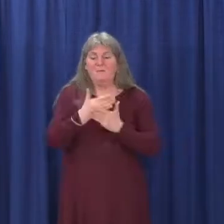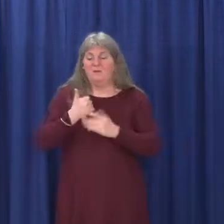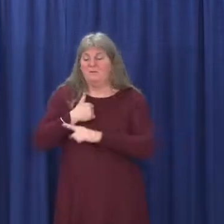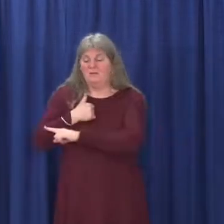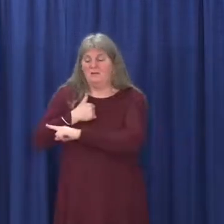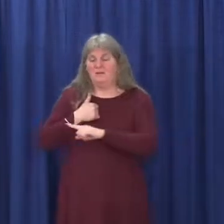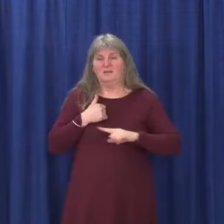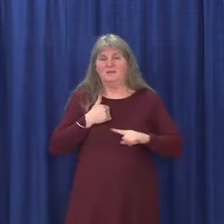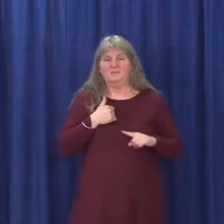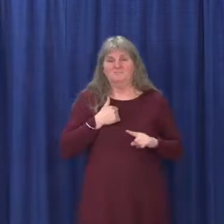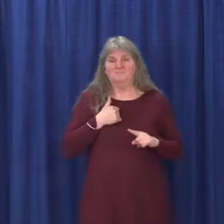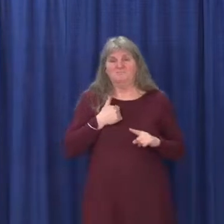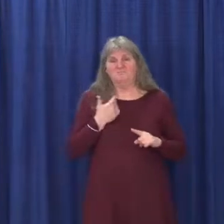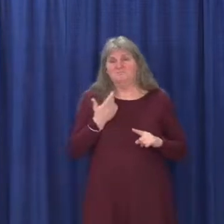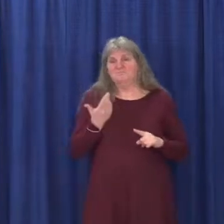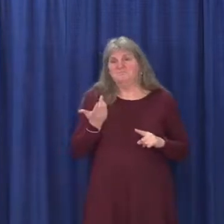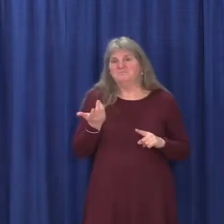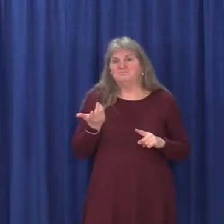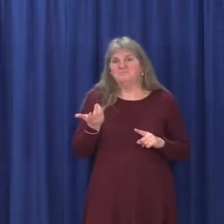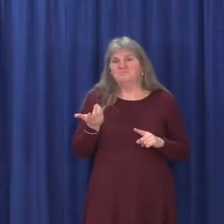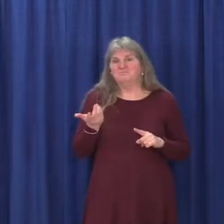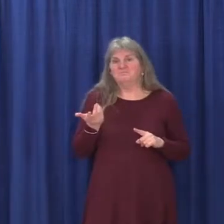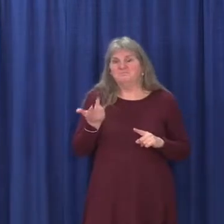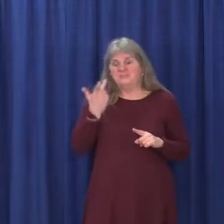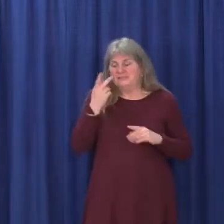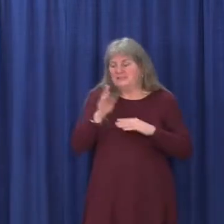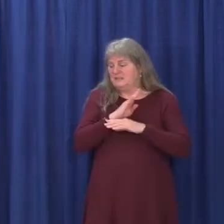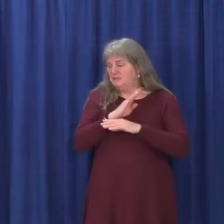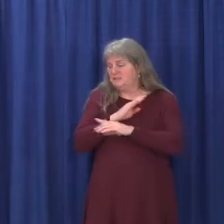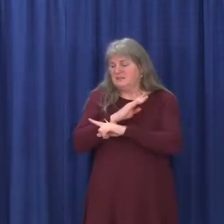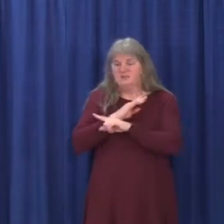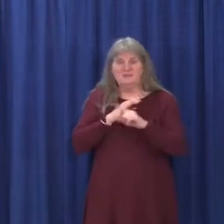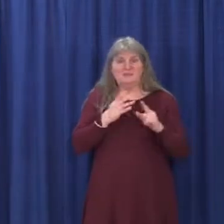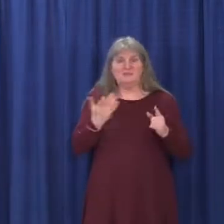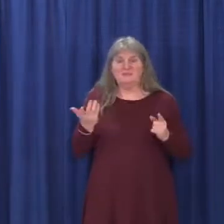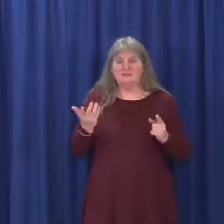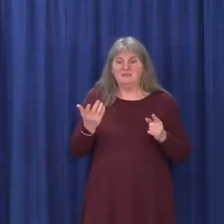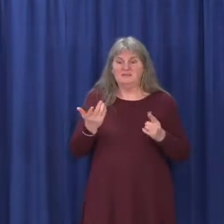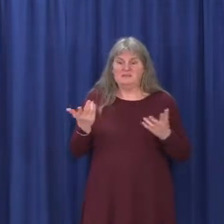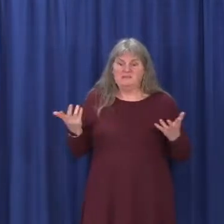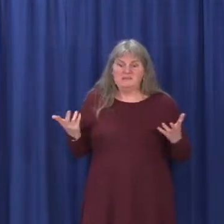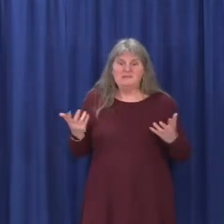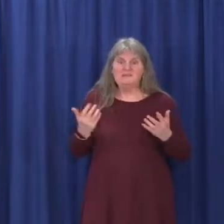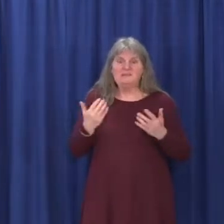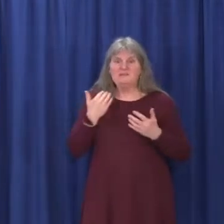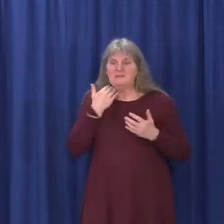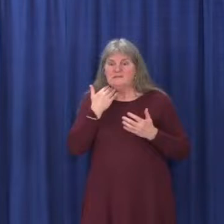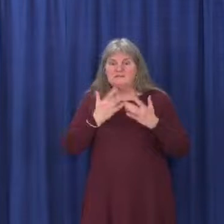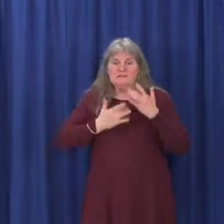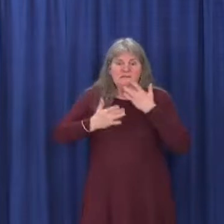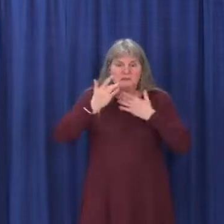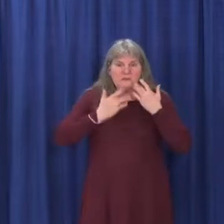where you've seen business under a tremendous amount of pressure, especially the hospitality industry,